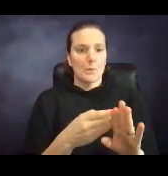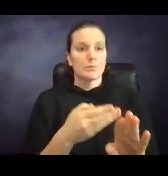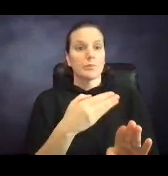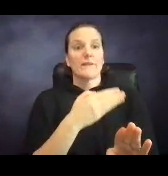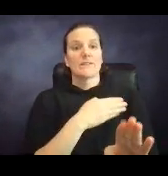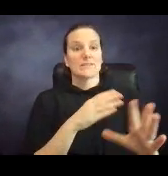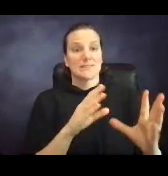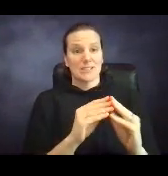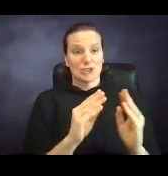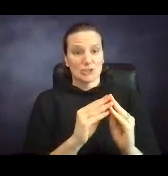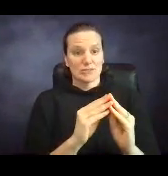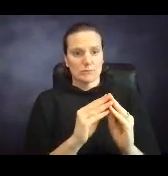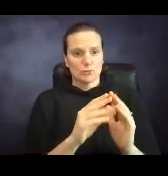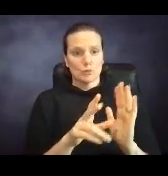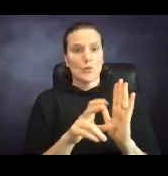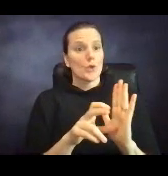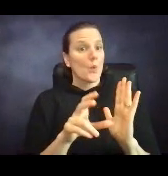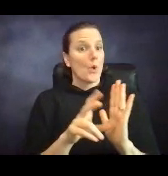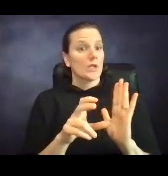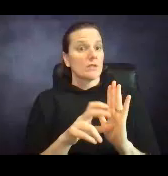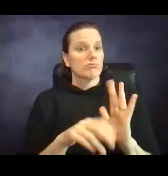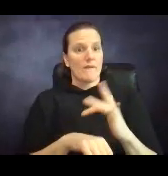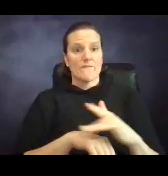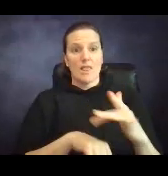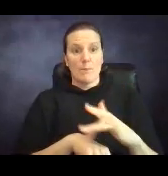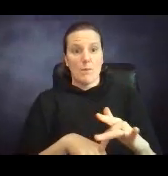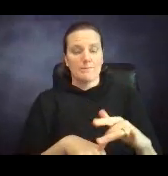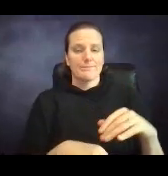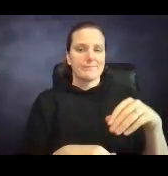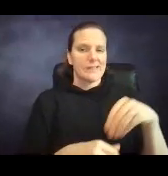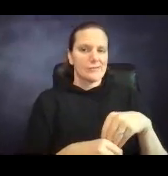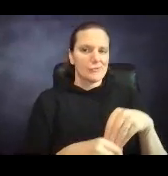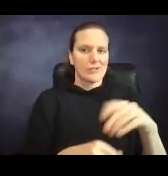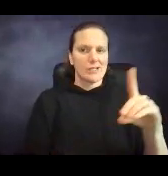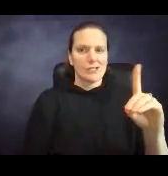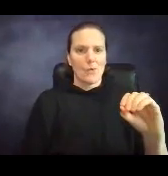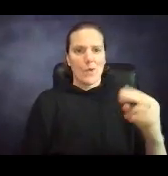Those are recorded and available both internally to DOH and externally.